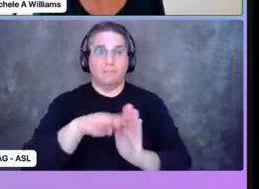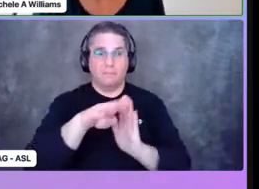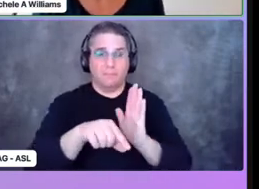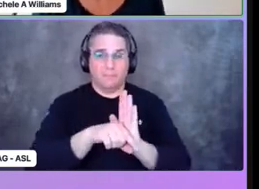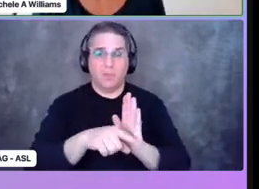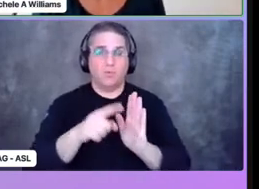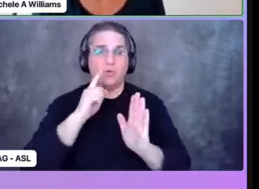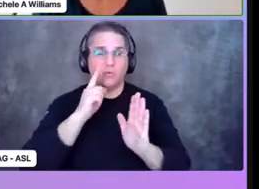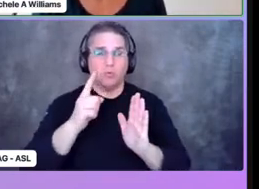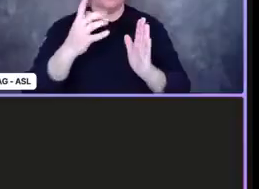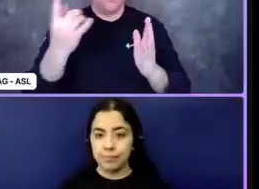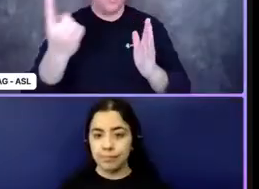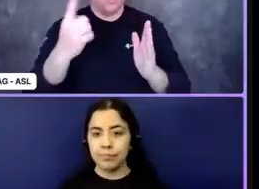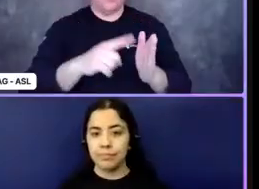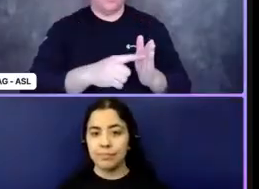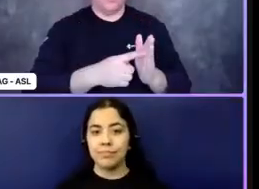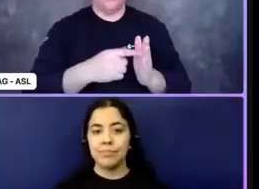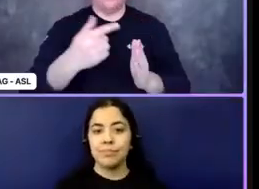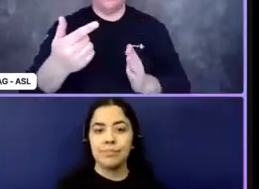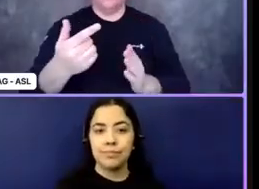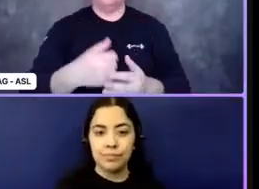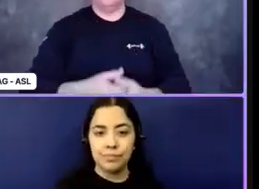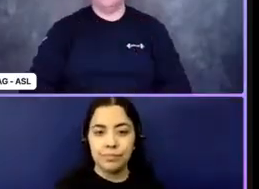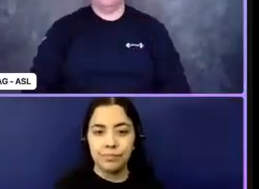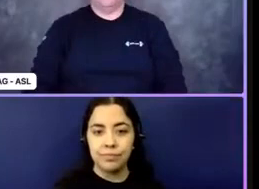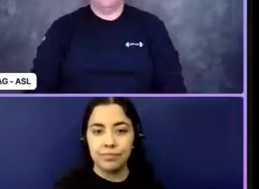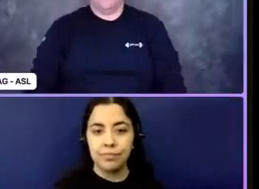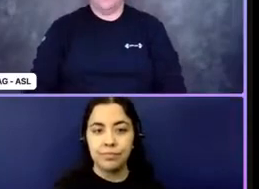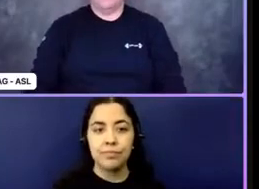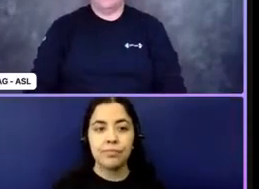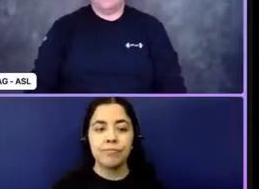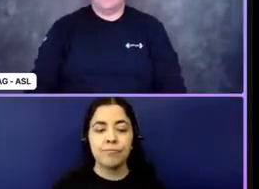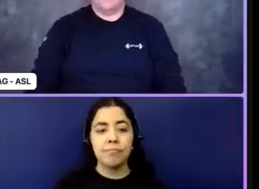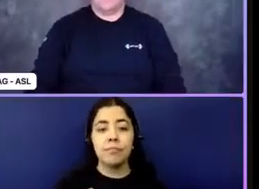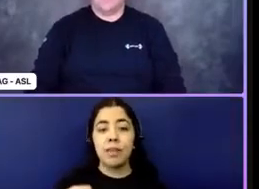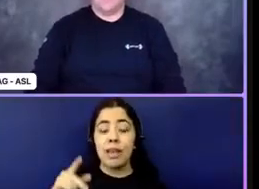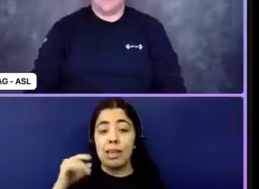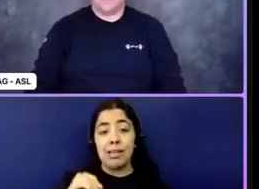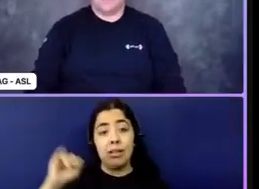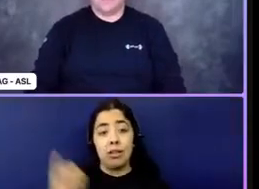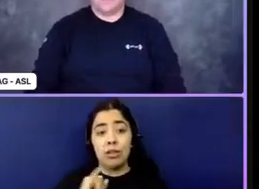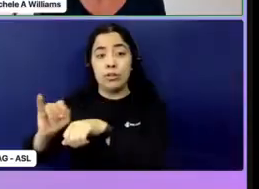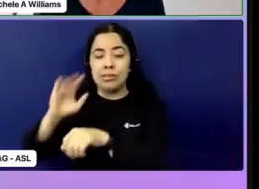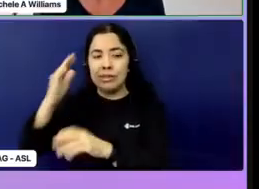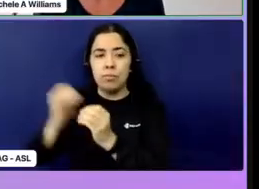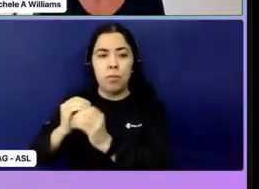more common to do foundational, whether it's generative or exploratory research, prior to starting a